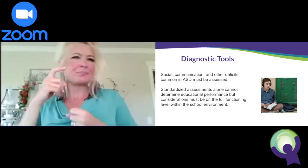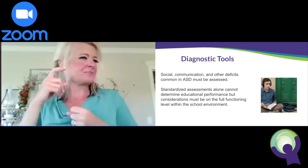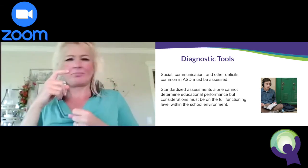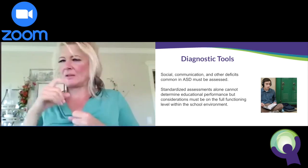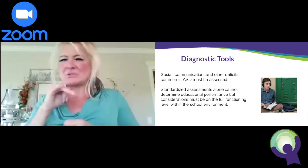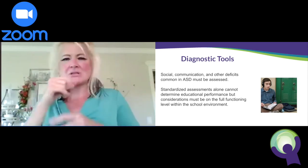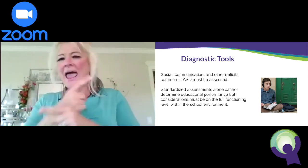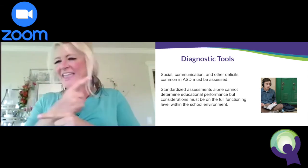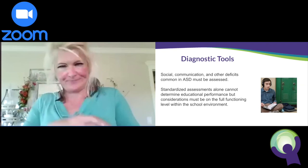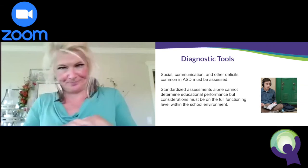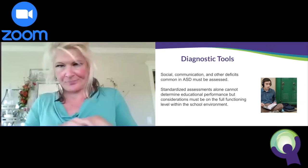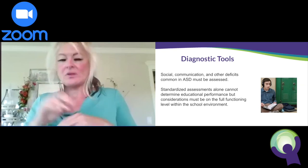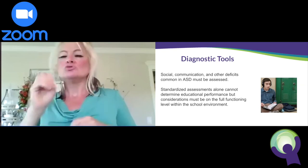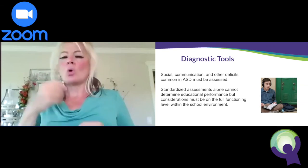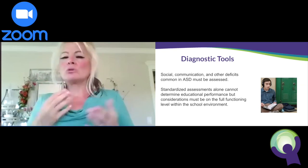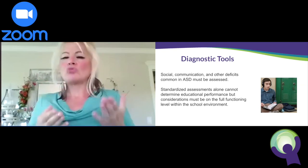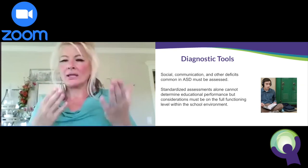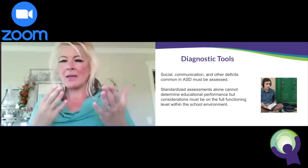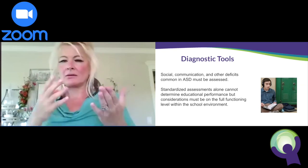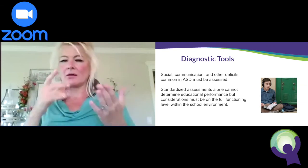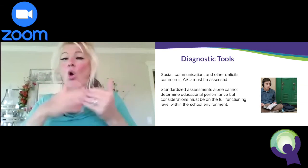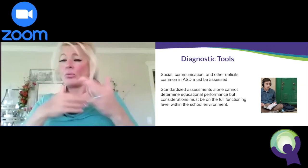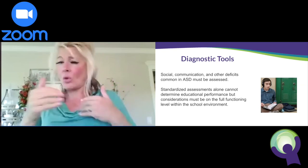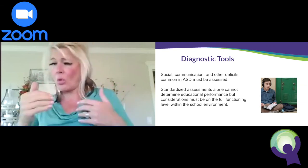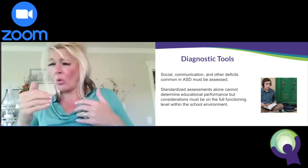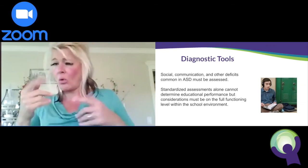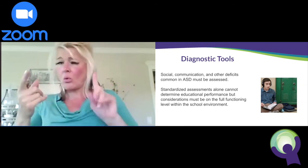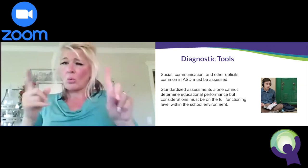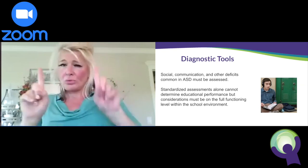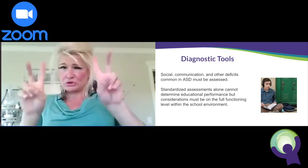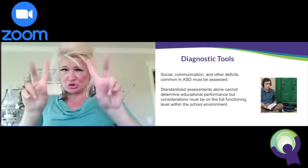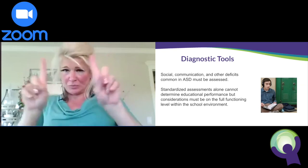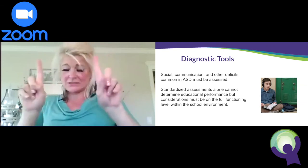are diagnosed with these. There are two questions,